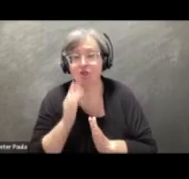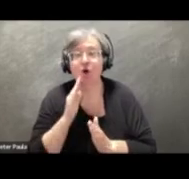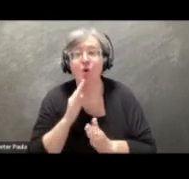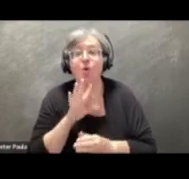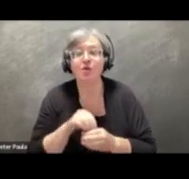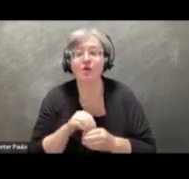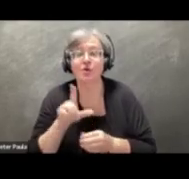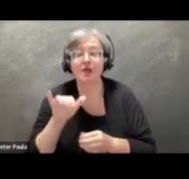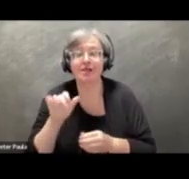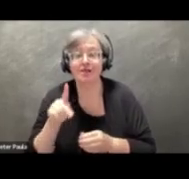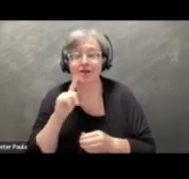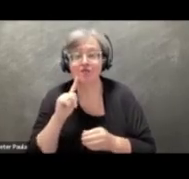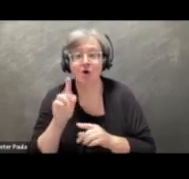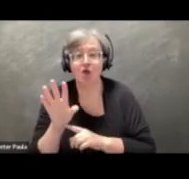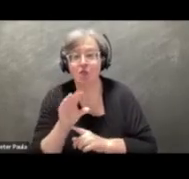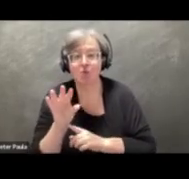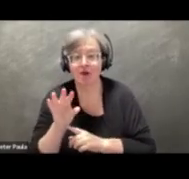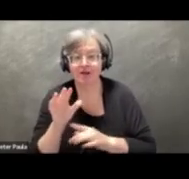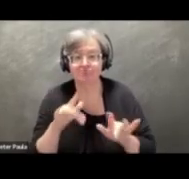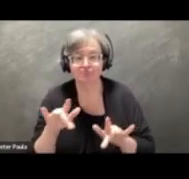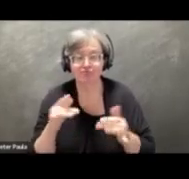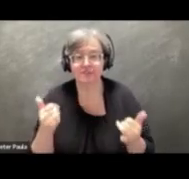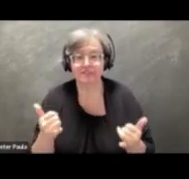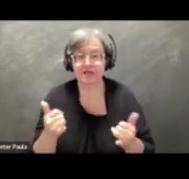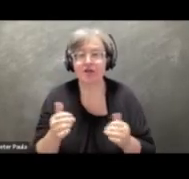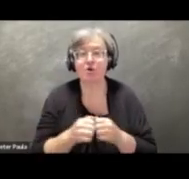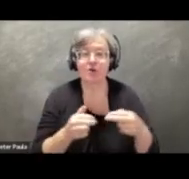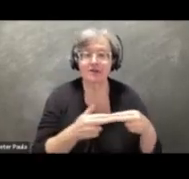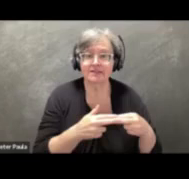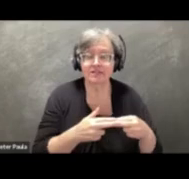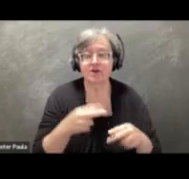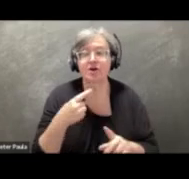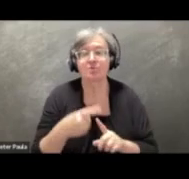recording of today's webinar, along with slides and the 9 Elements blogs that we are going